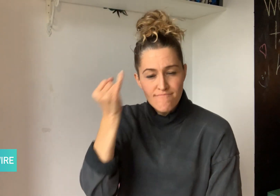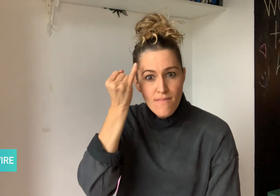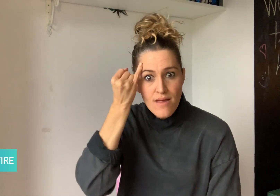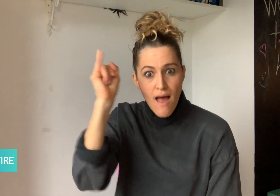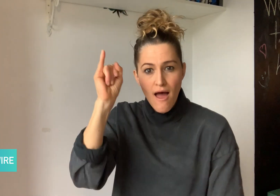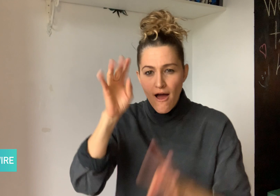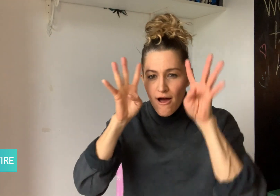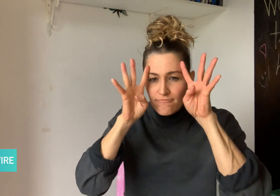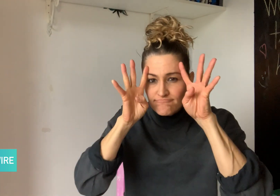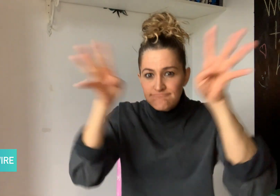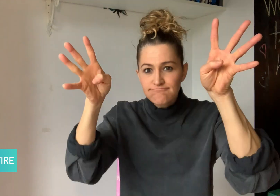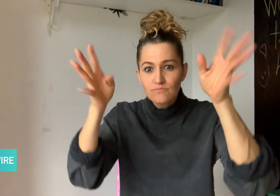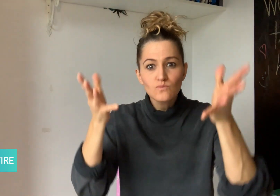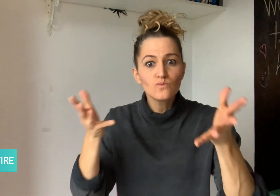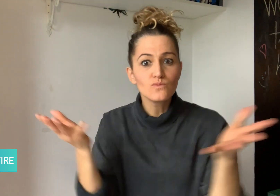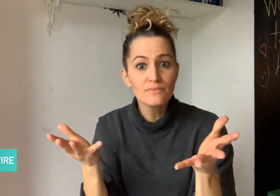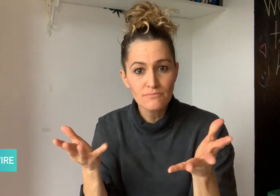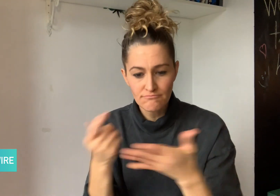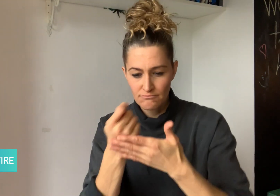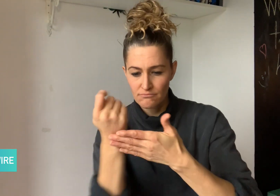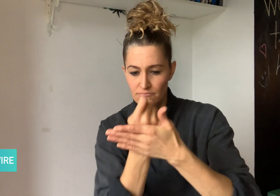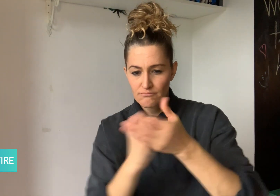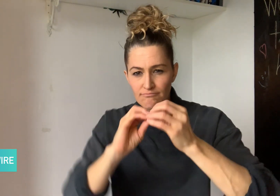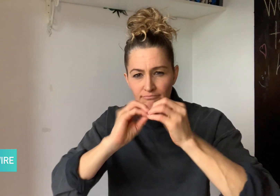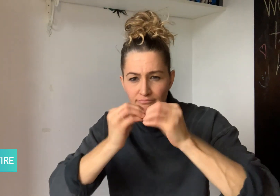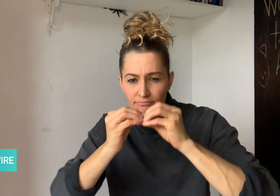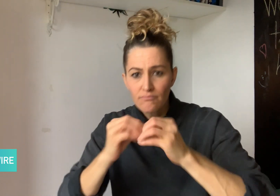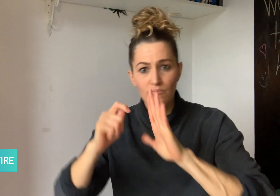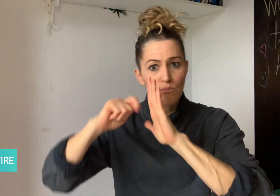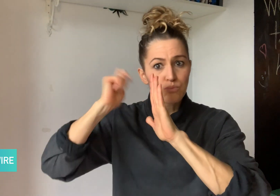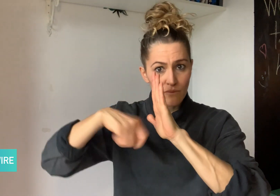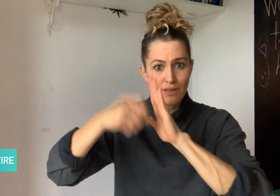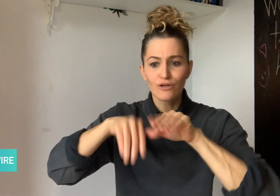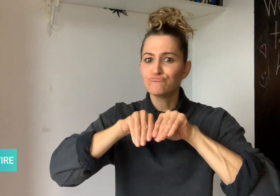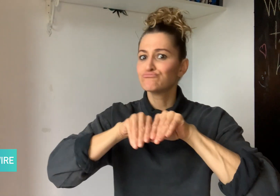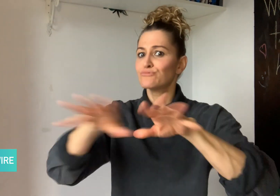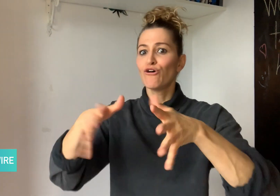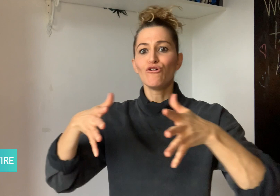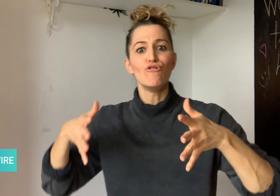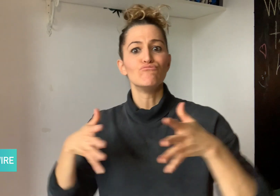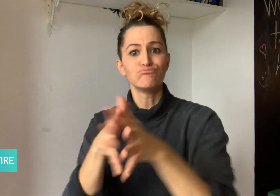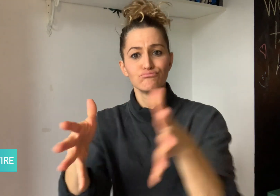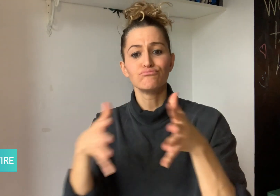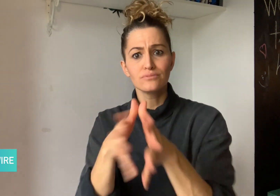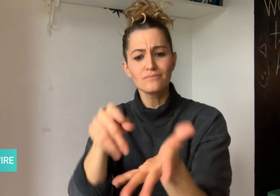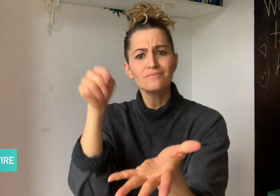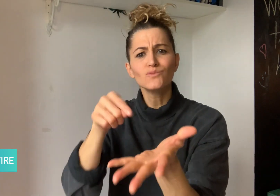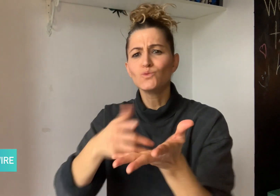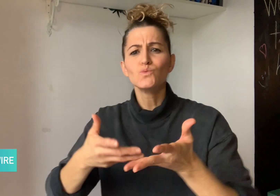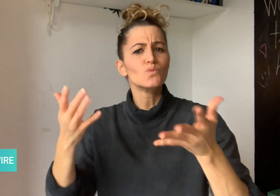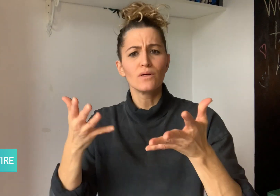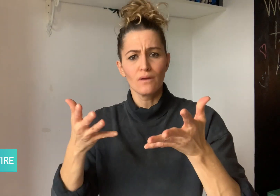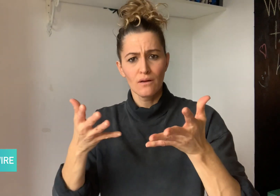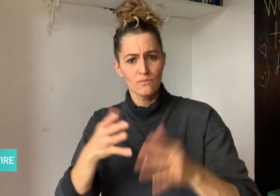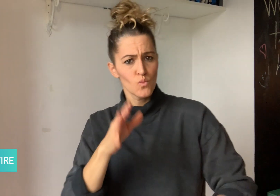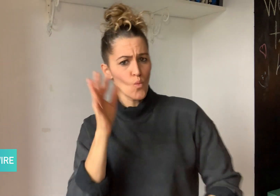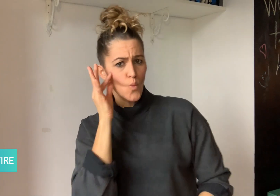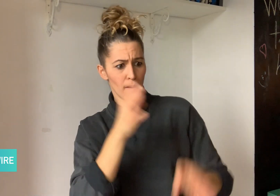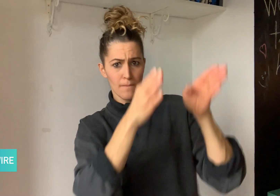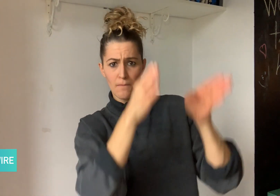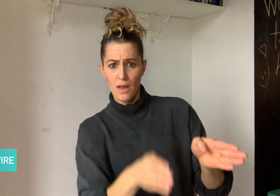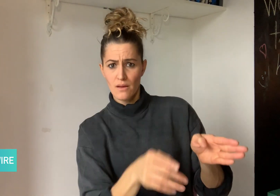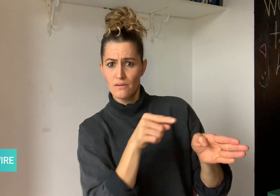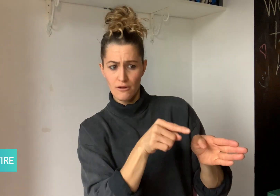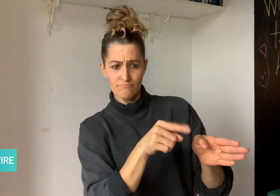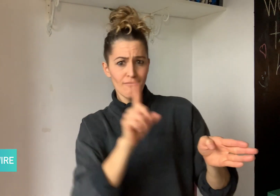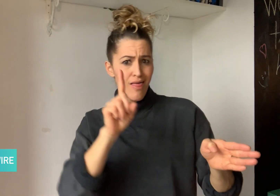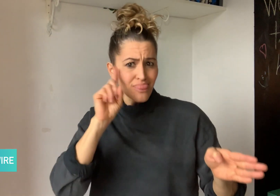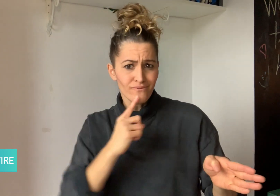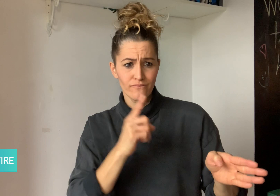about a fictional Deaf woman overcoming struggles in her life.